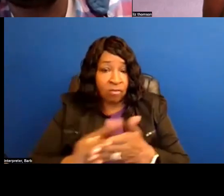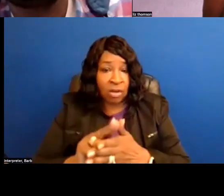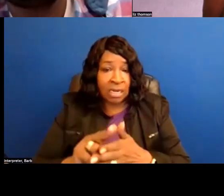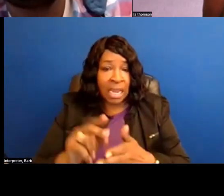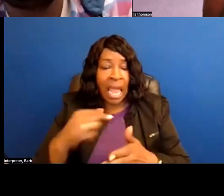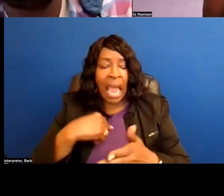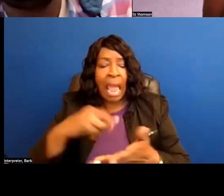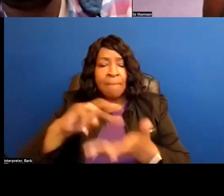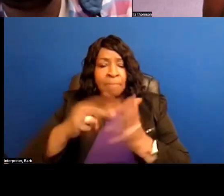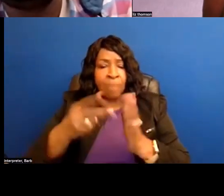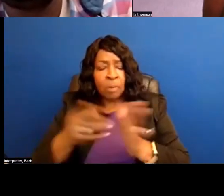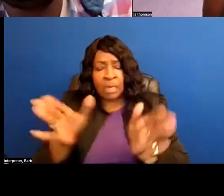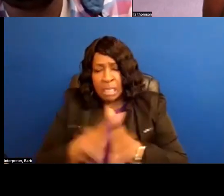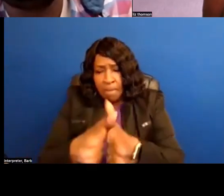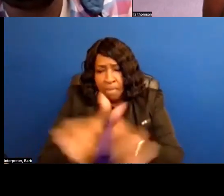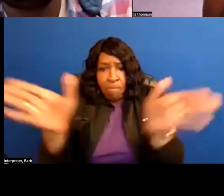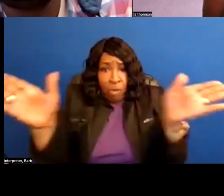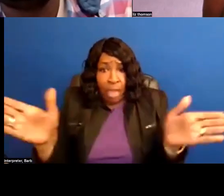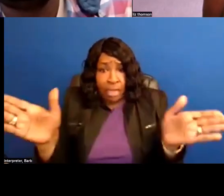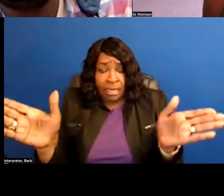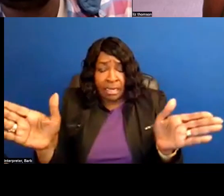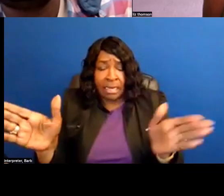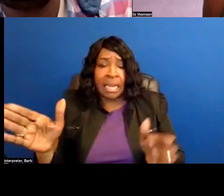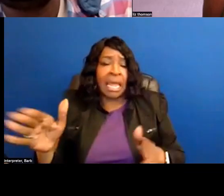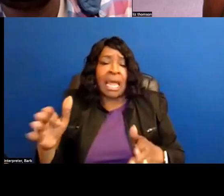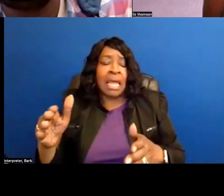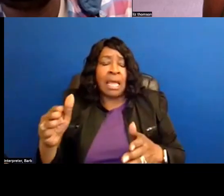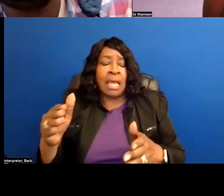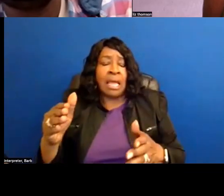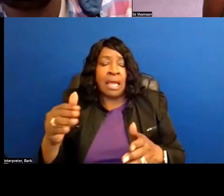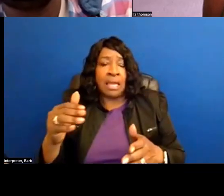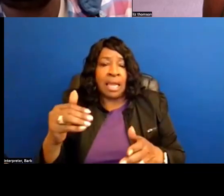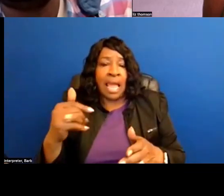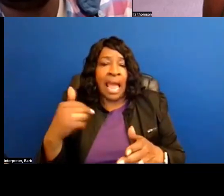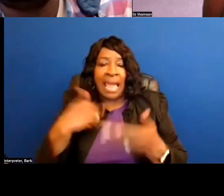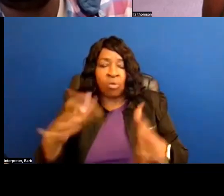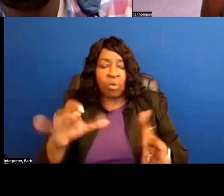because I didn't want to reinforce the hierarchies